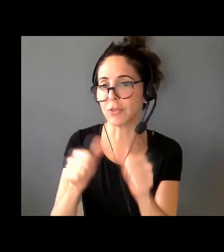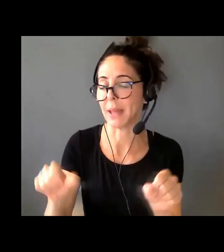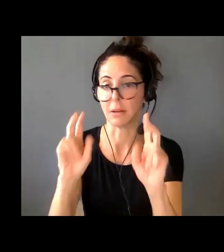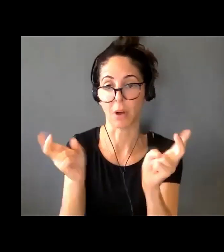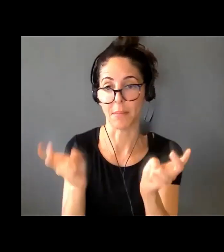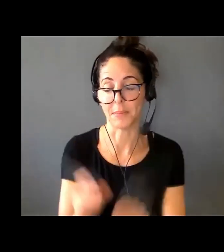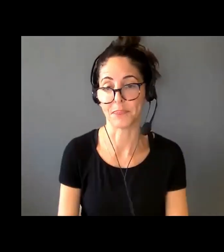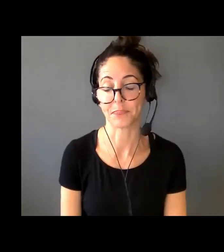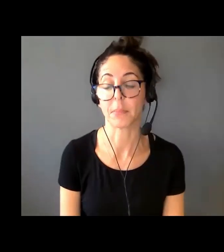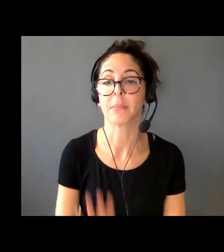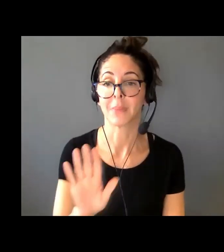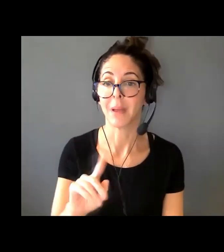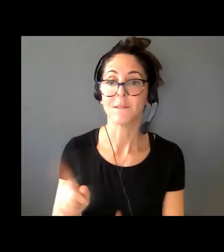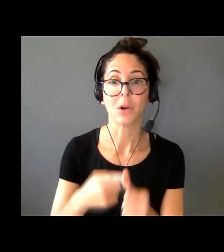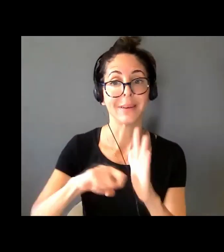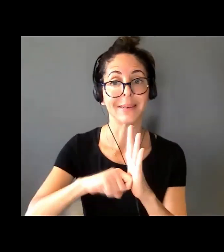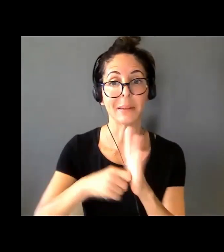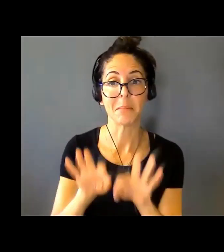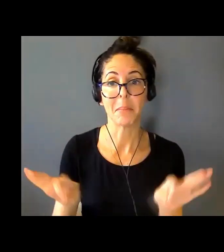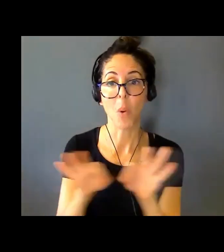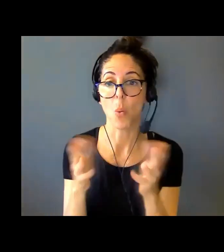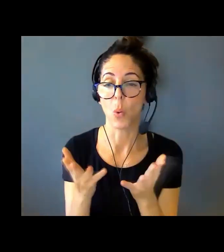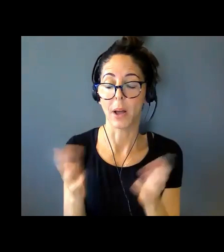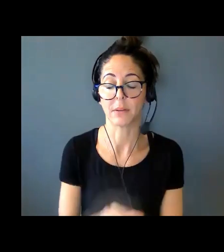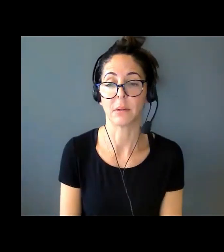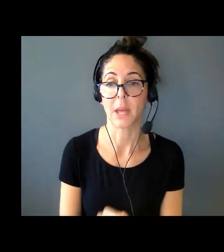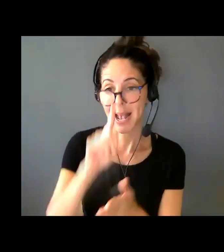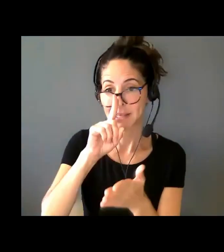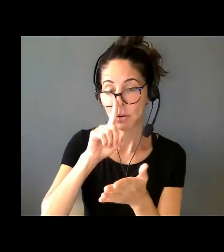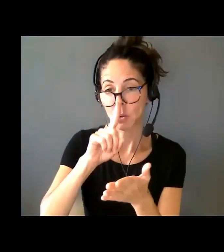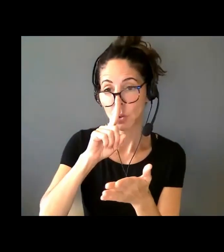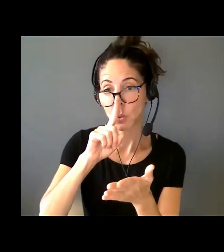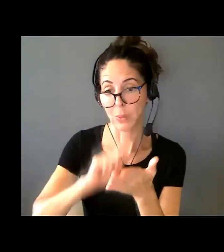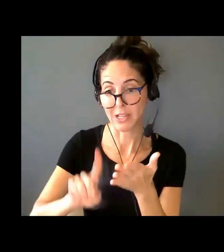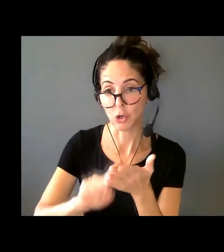First of all, I think it is very important to frame research as a mean or a tool, not the